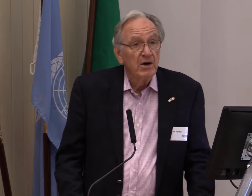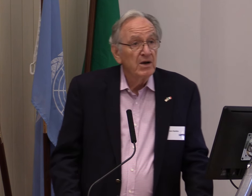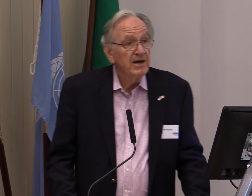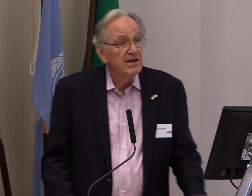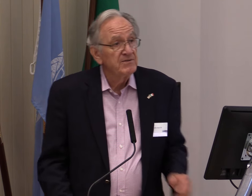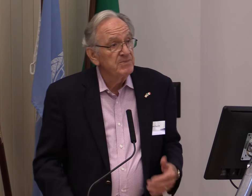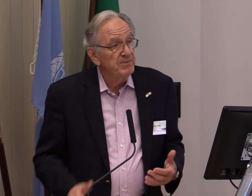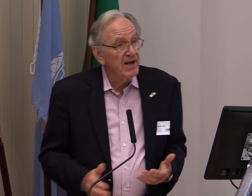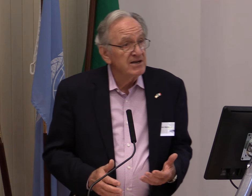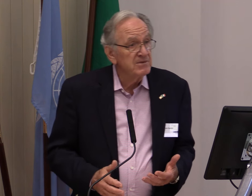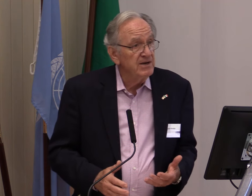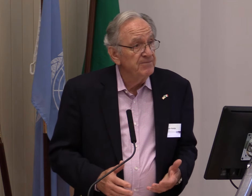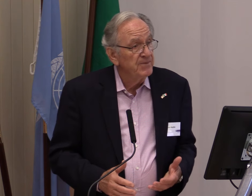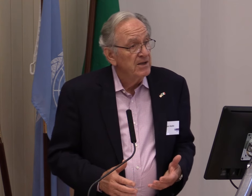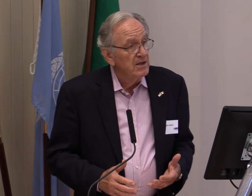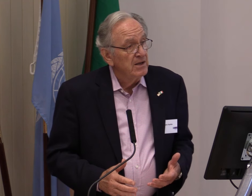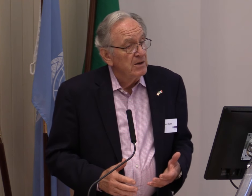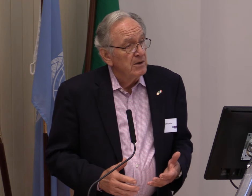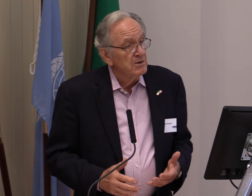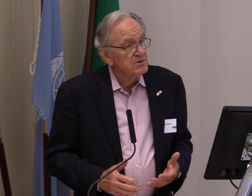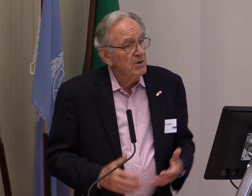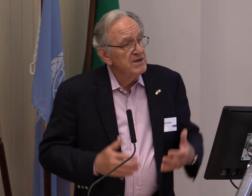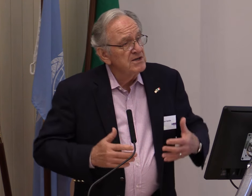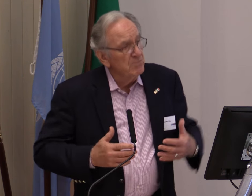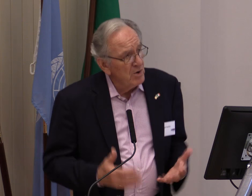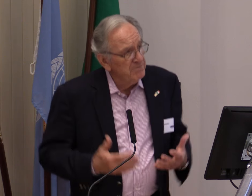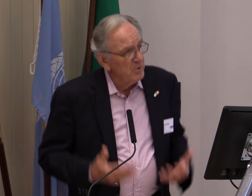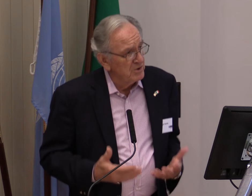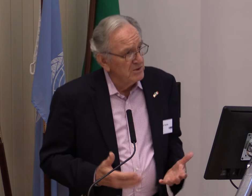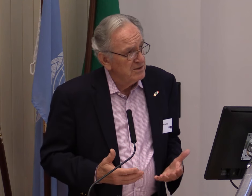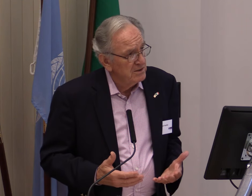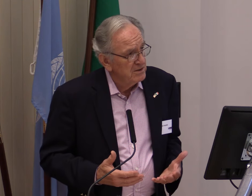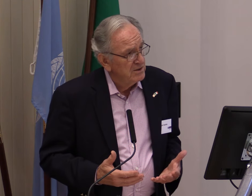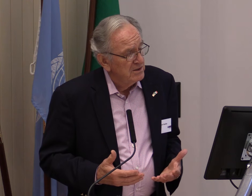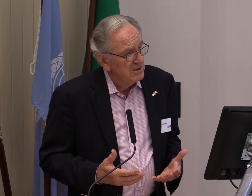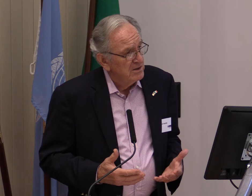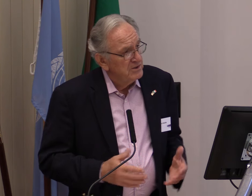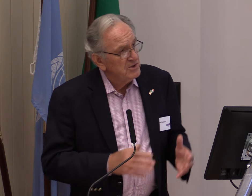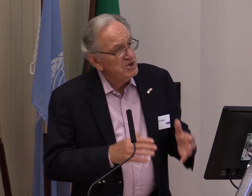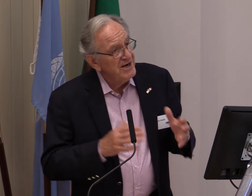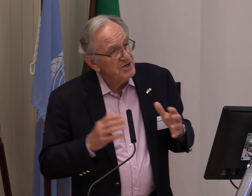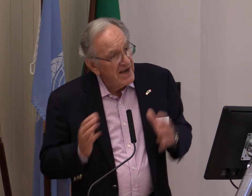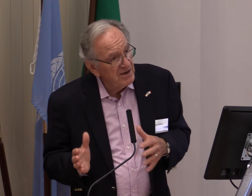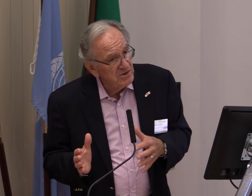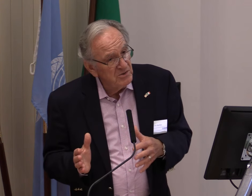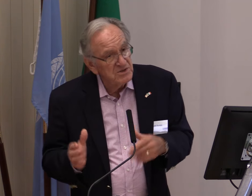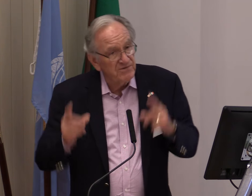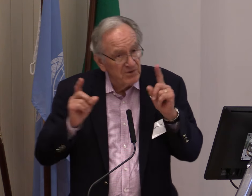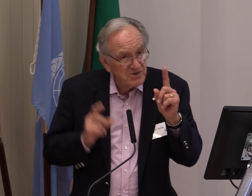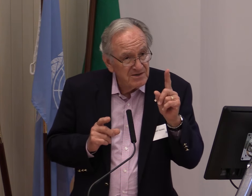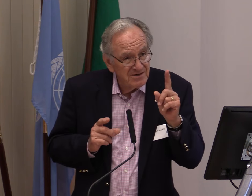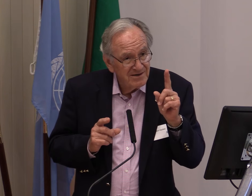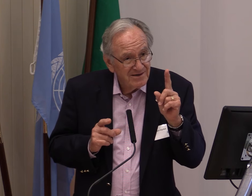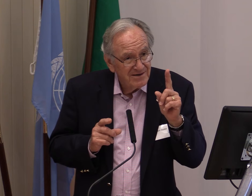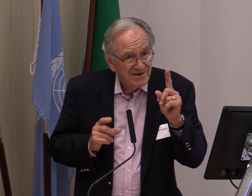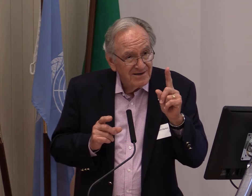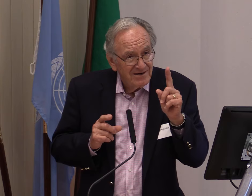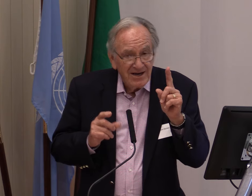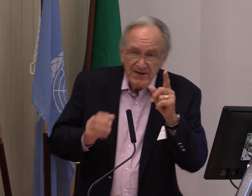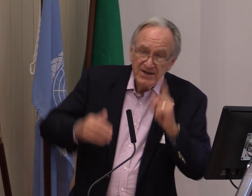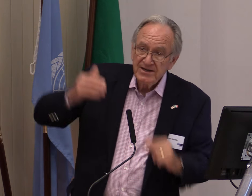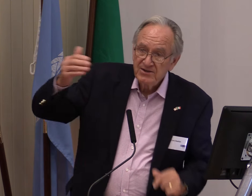Now a lotof times people ask me, so is it more important to change attitudes first and then get the